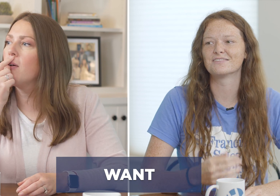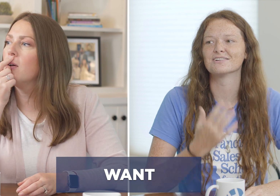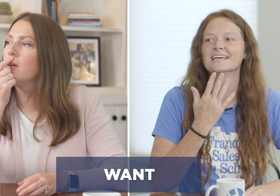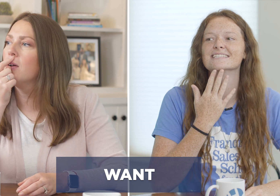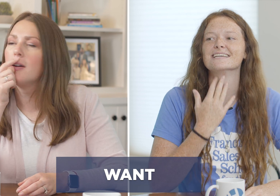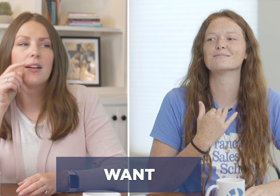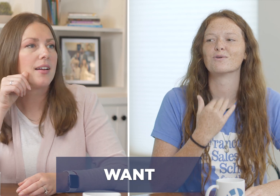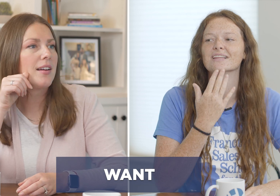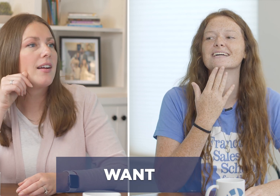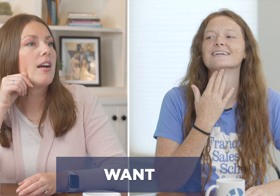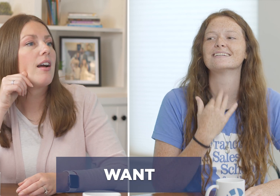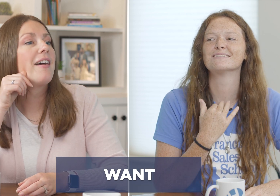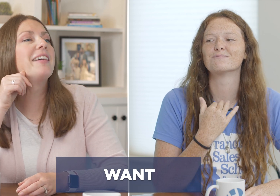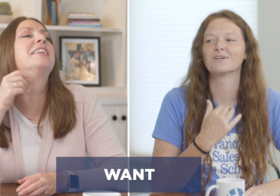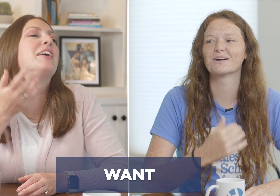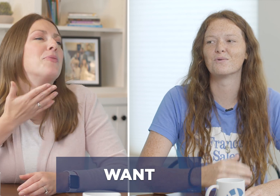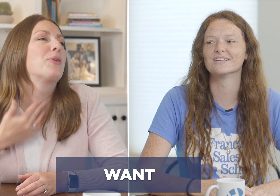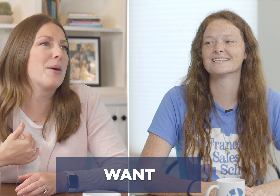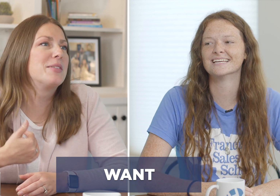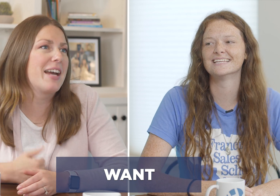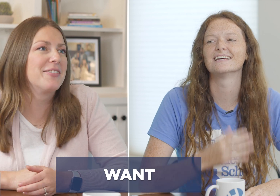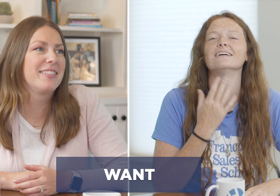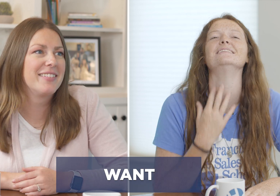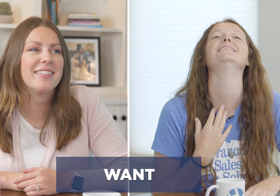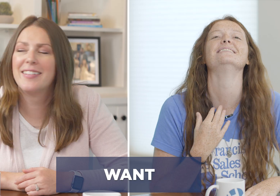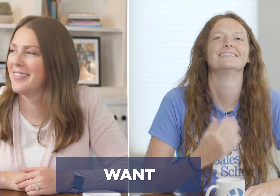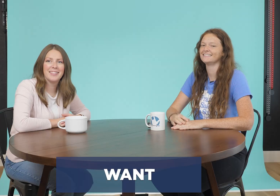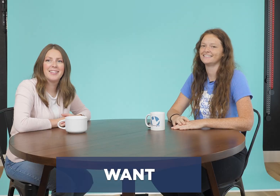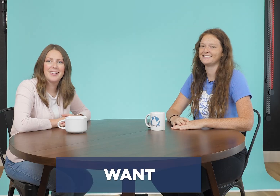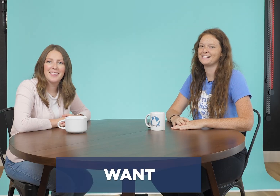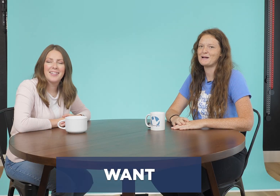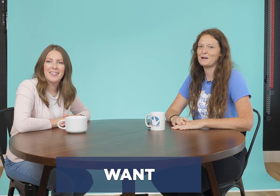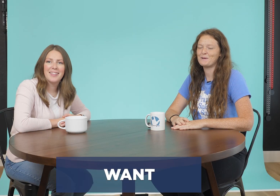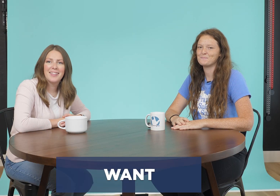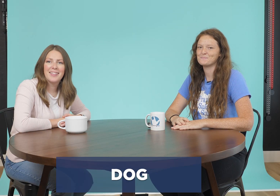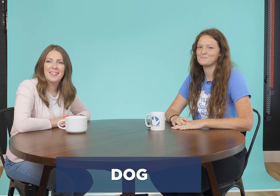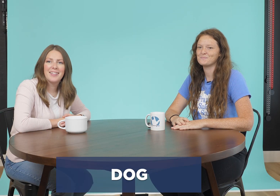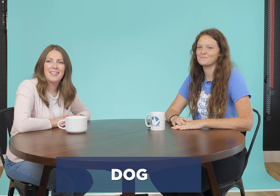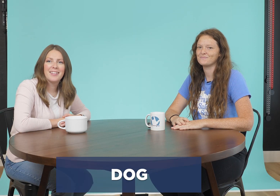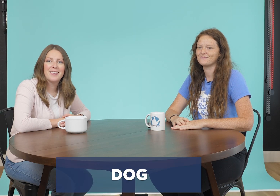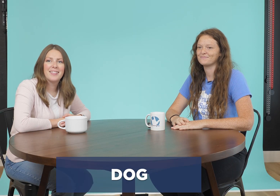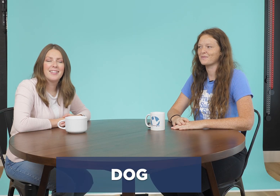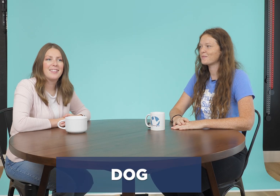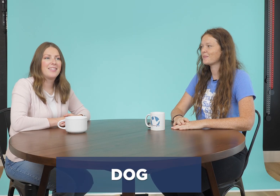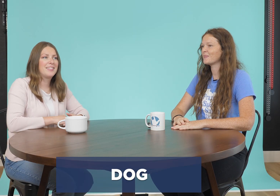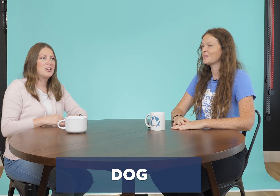They're lazy. It's more like it comes down. How about.